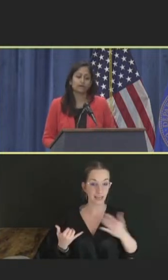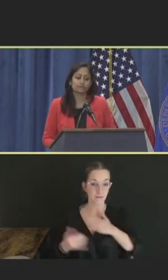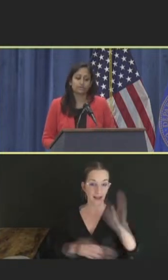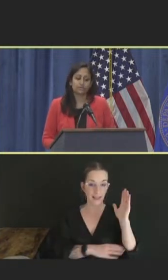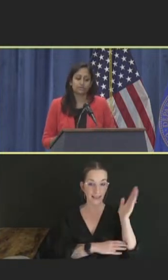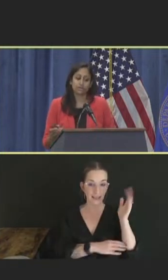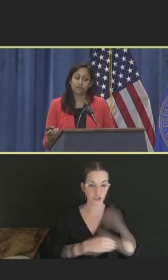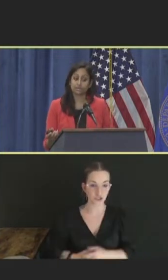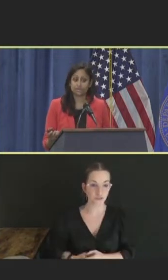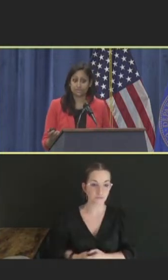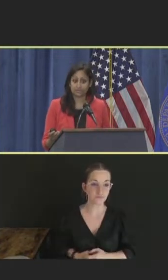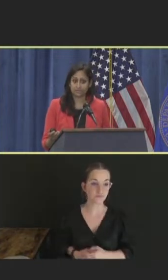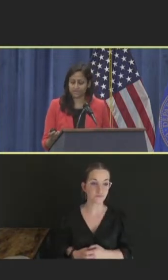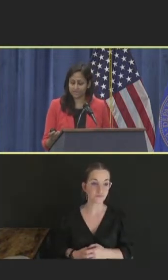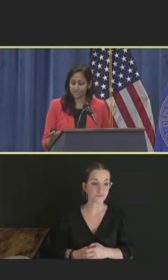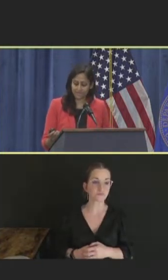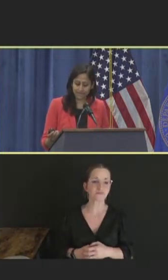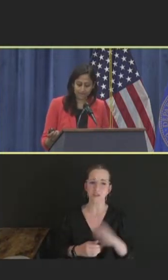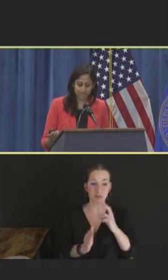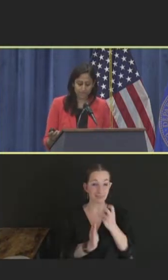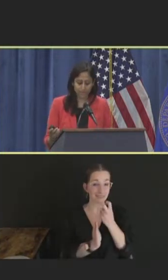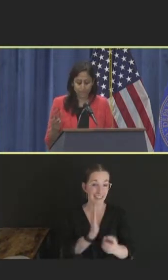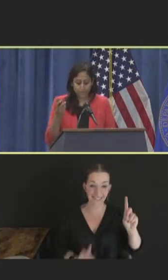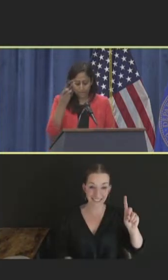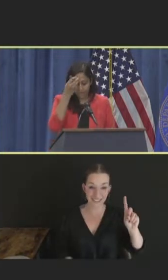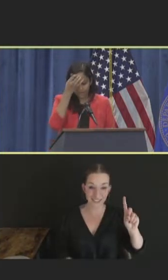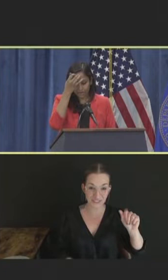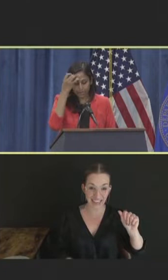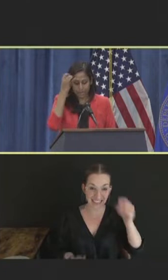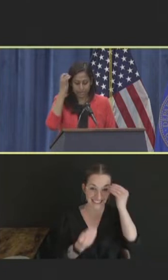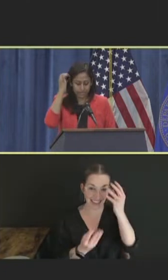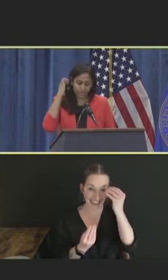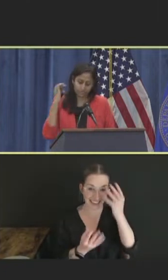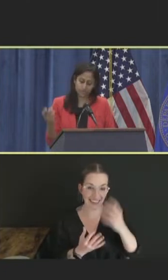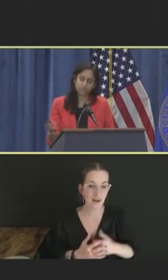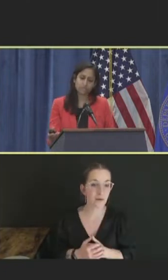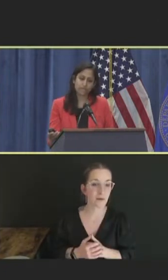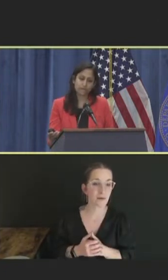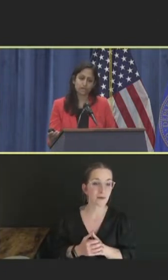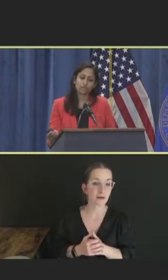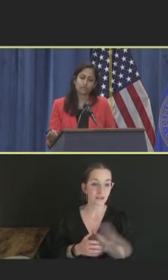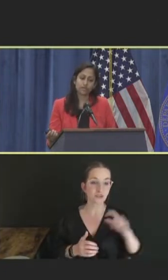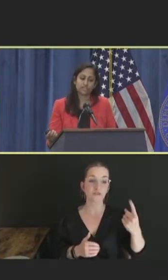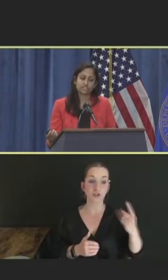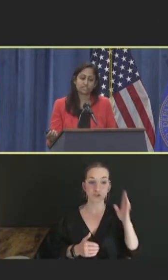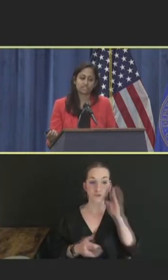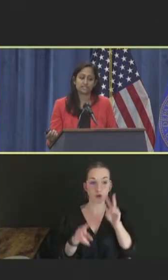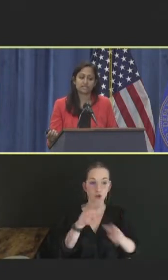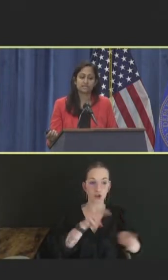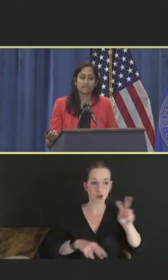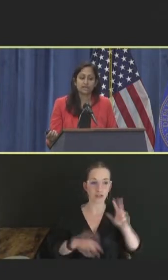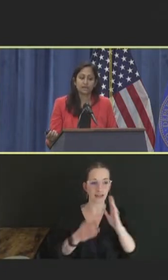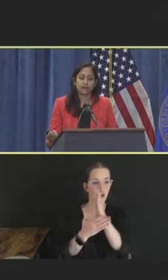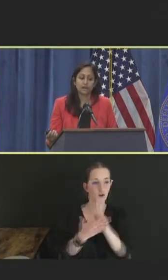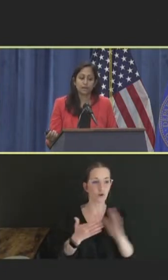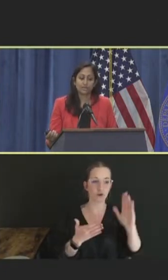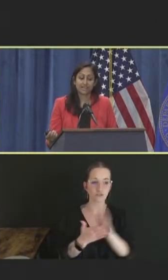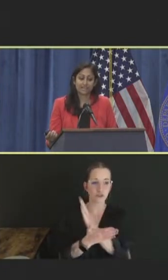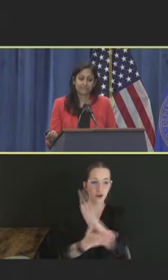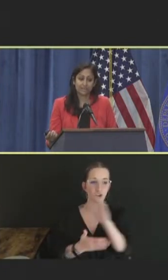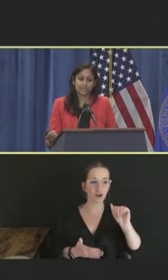So, I'll just dive in to the data. First, we'll look at overall age-adjusted mortality rate in